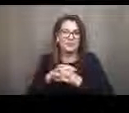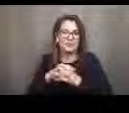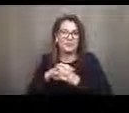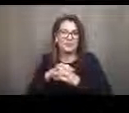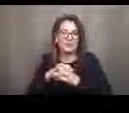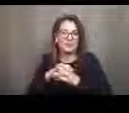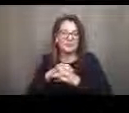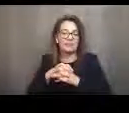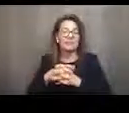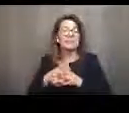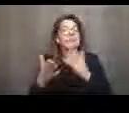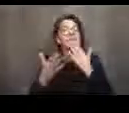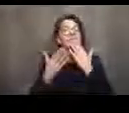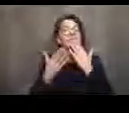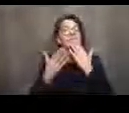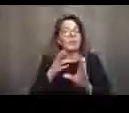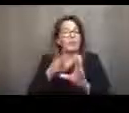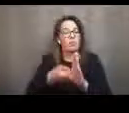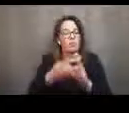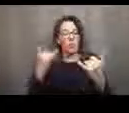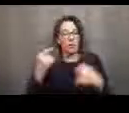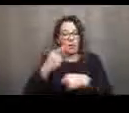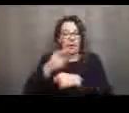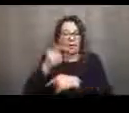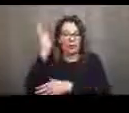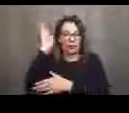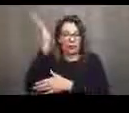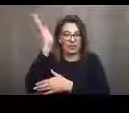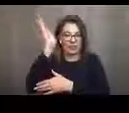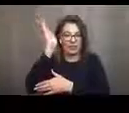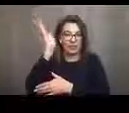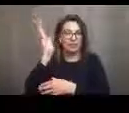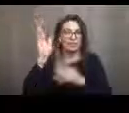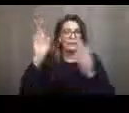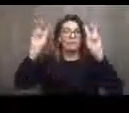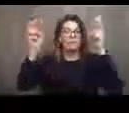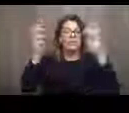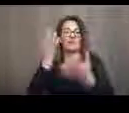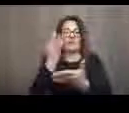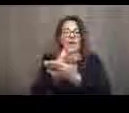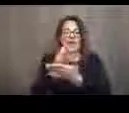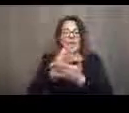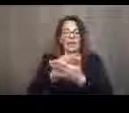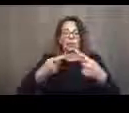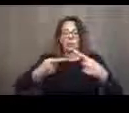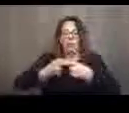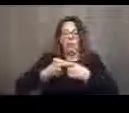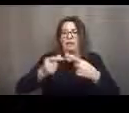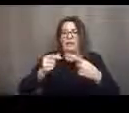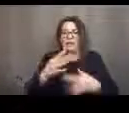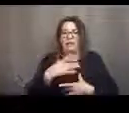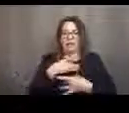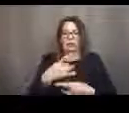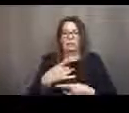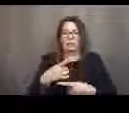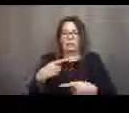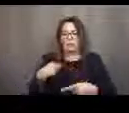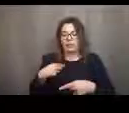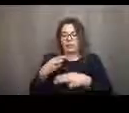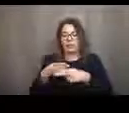Diane Dean: So thank you for joining today's presentation on Financial Conflict of Interest. My name is Diane Dean and I work